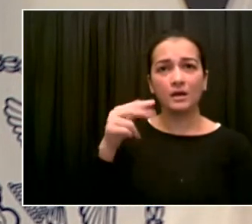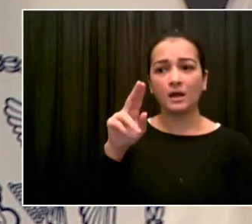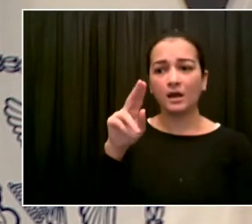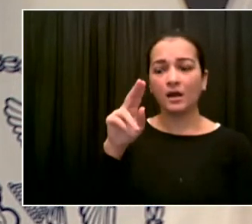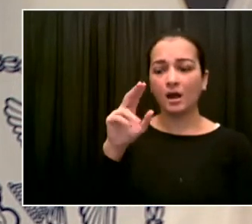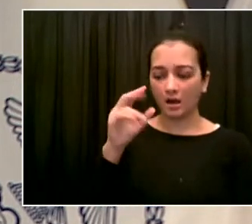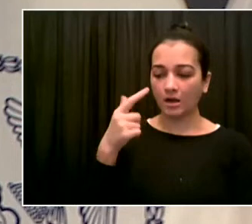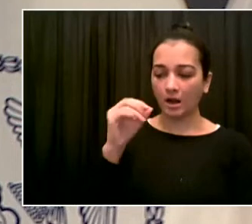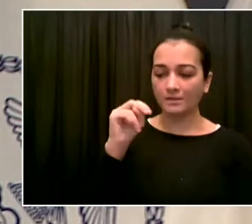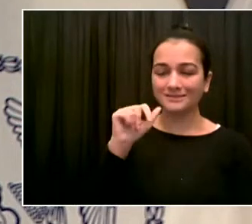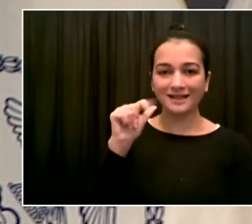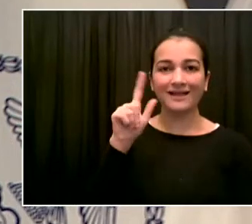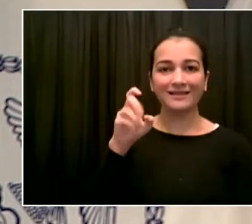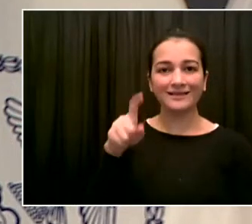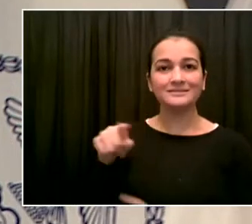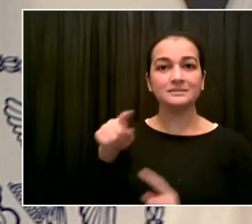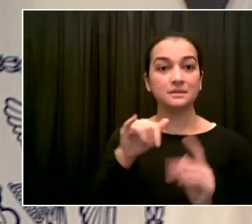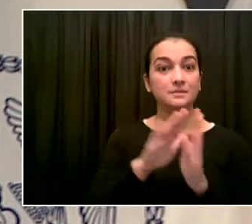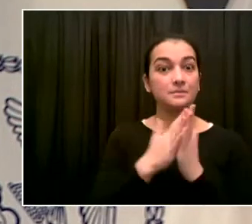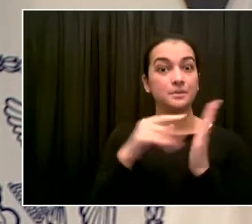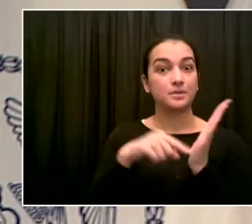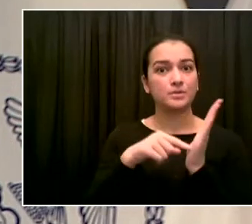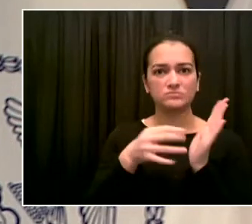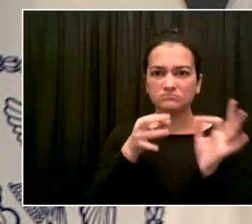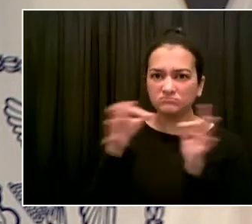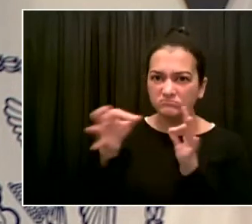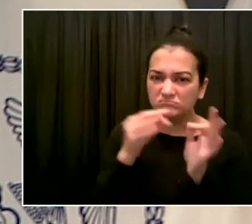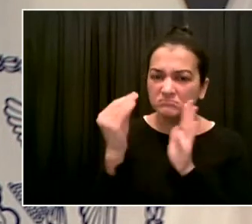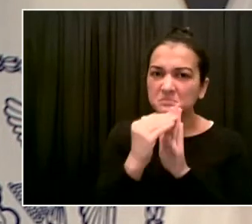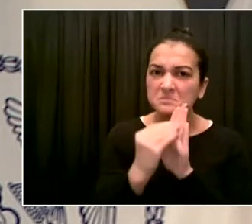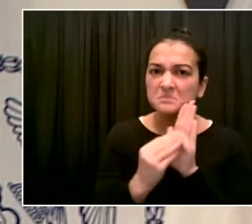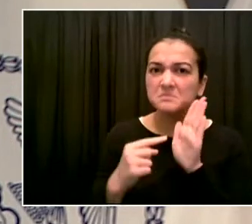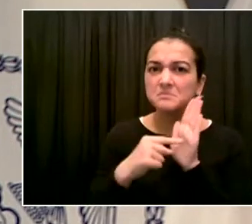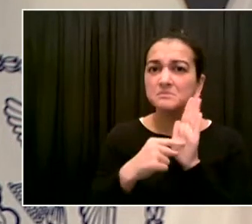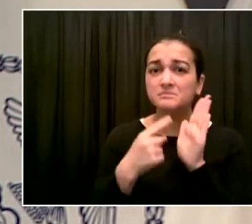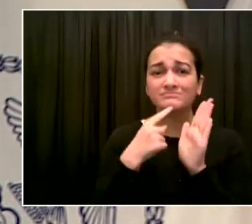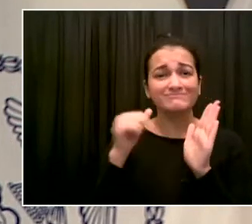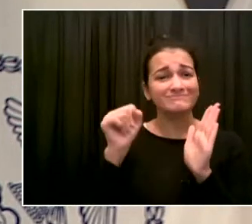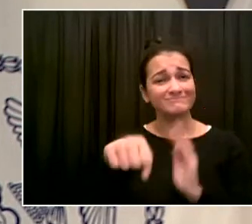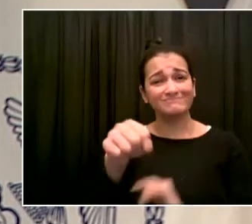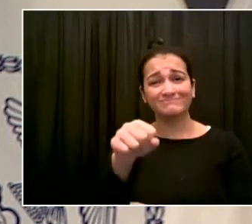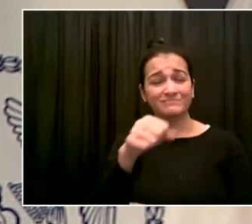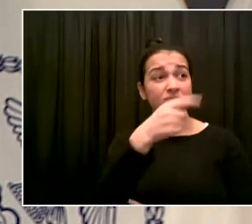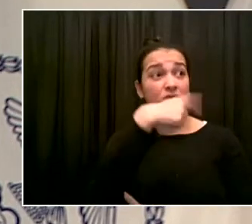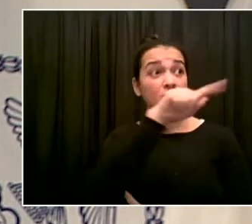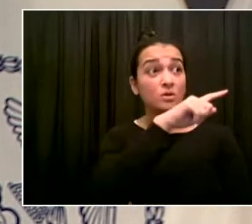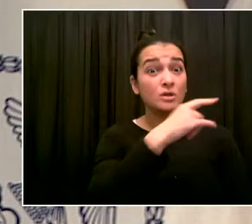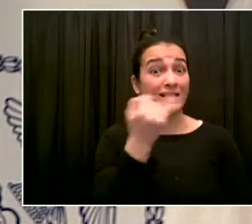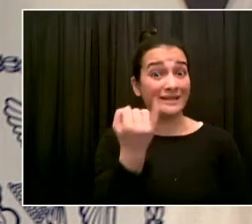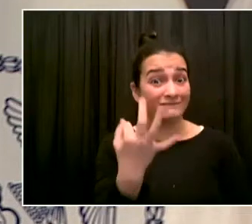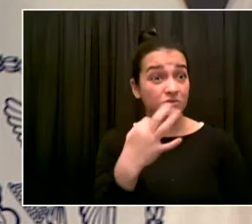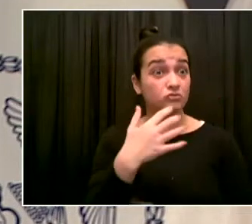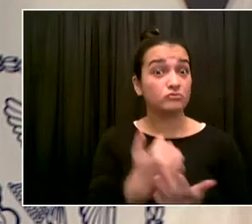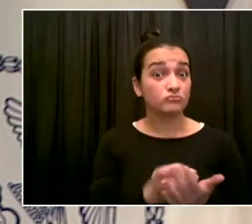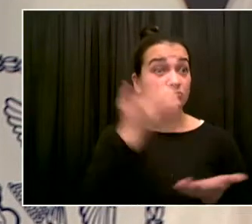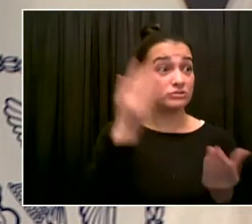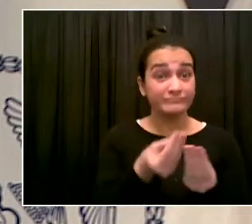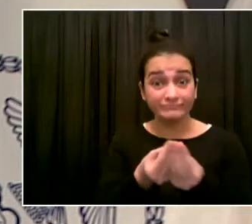SENSE. THINGS LIKE PRE- K, 3K, AFTER